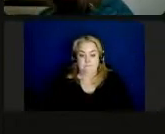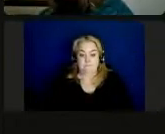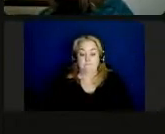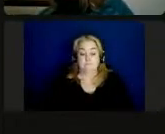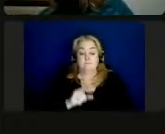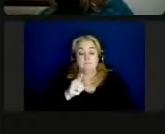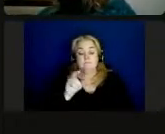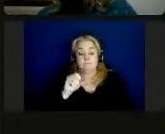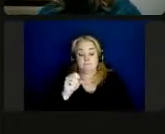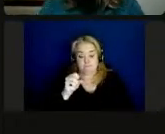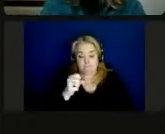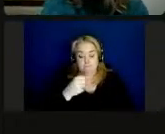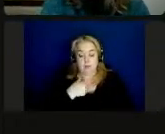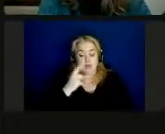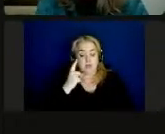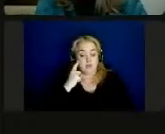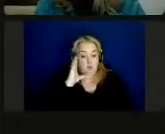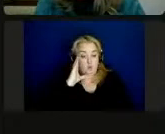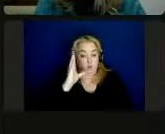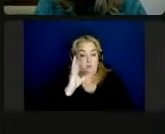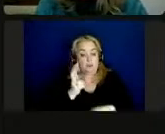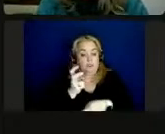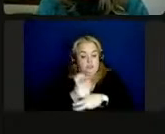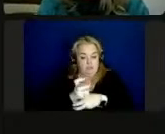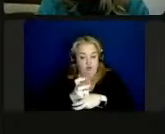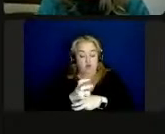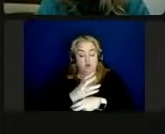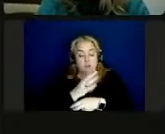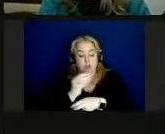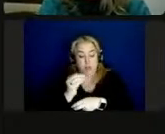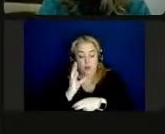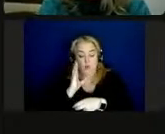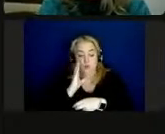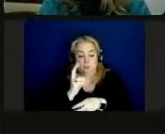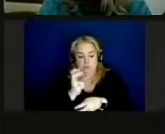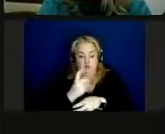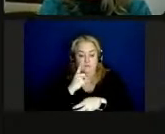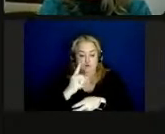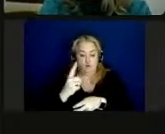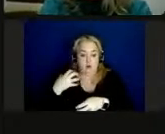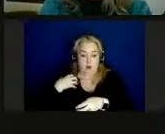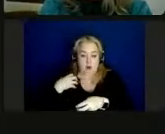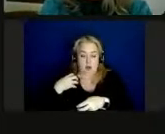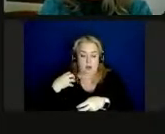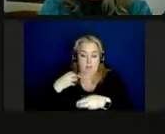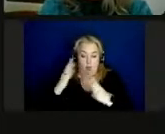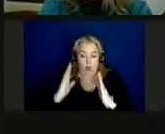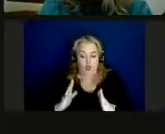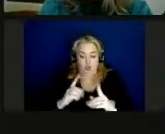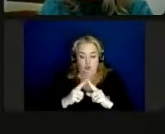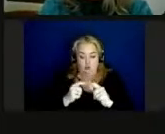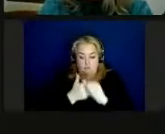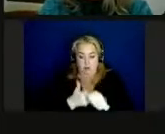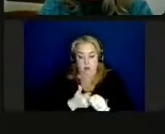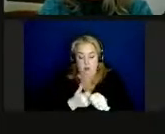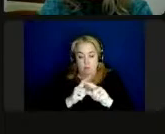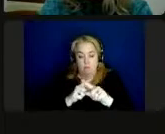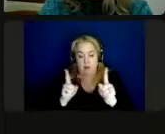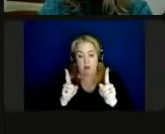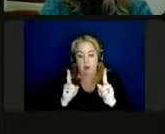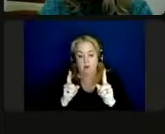THANKS.